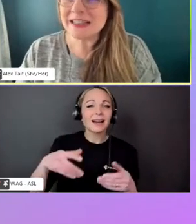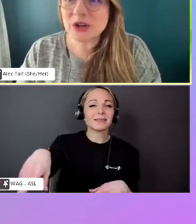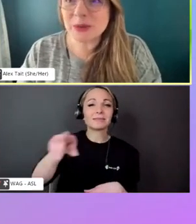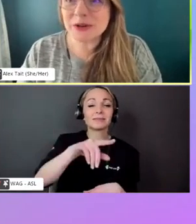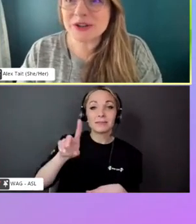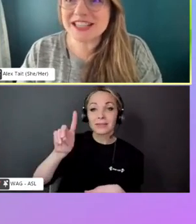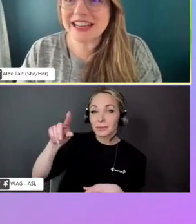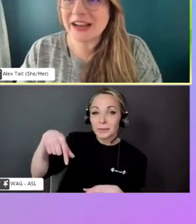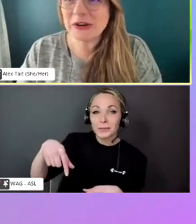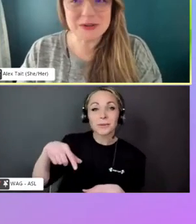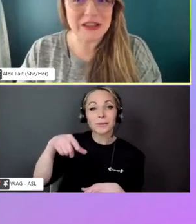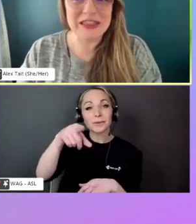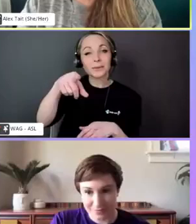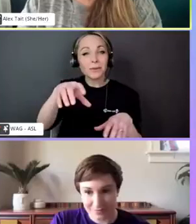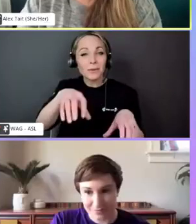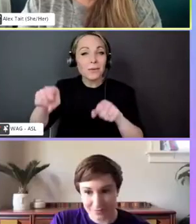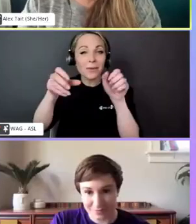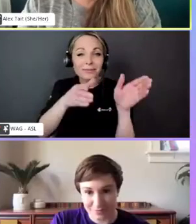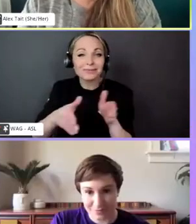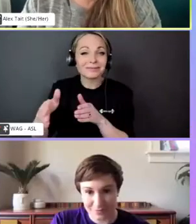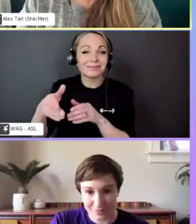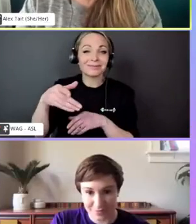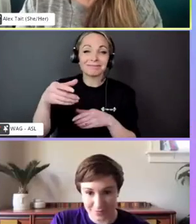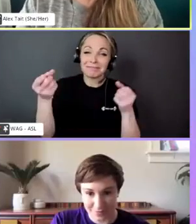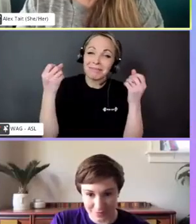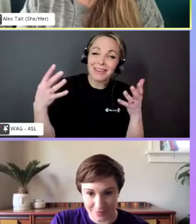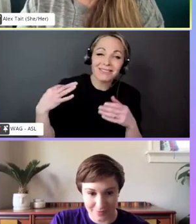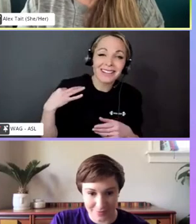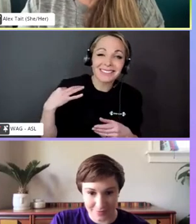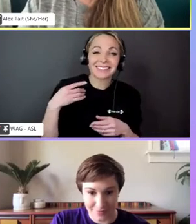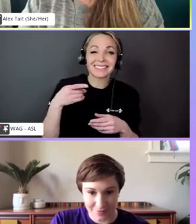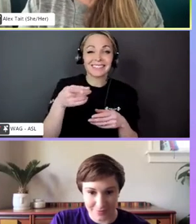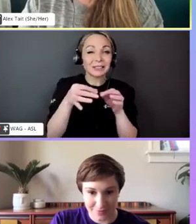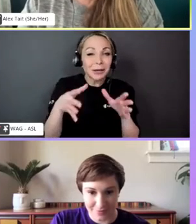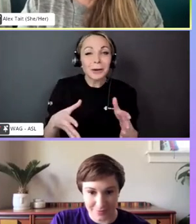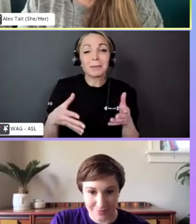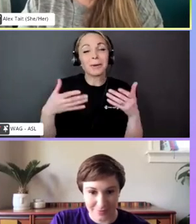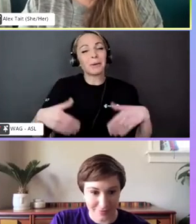that's my talk. I really want to thank